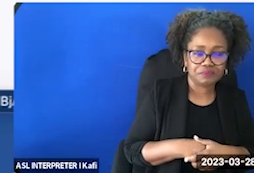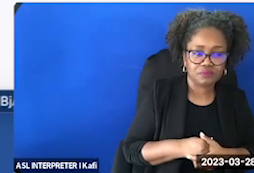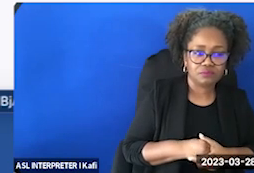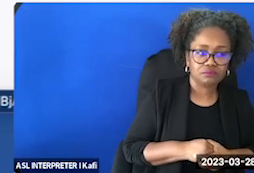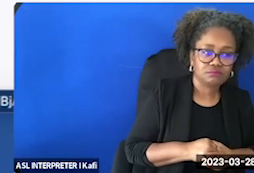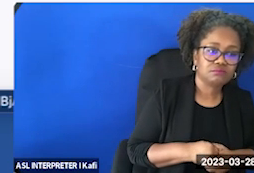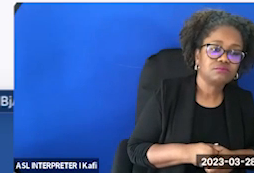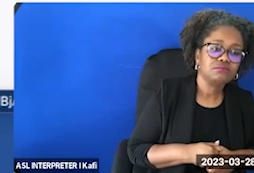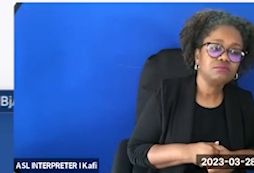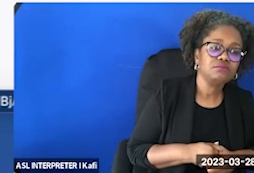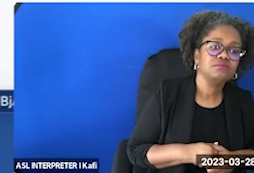Debbie Stine, Science & Technology Policy Academy: that is